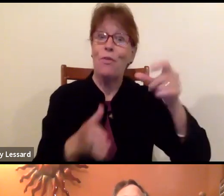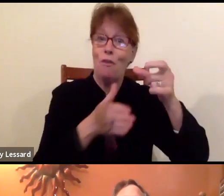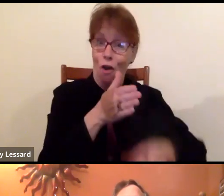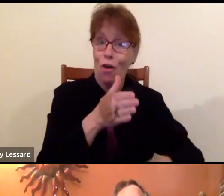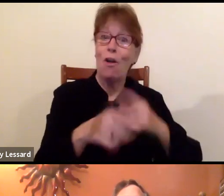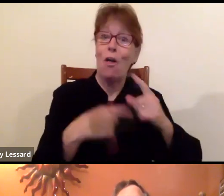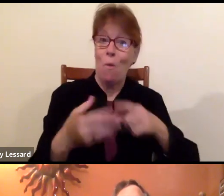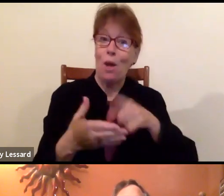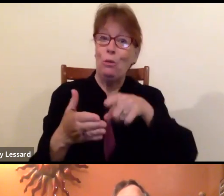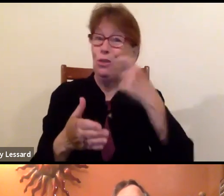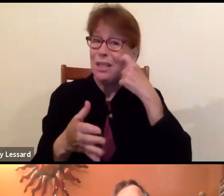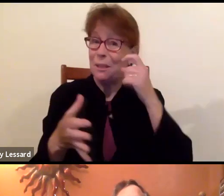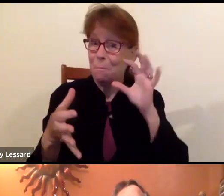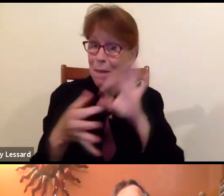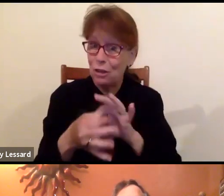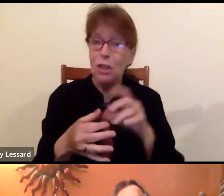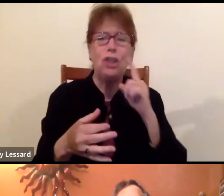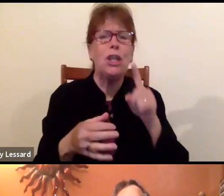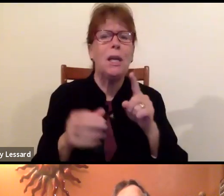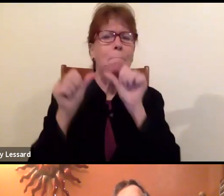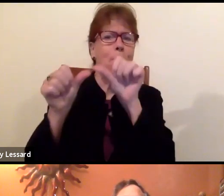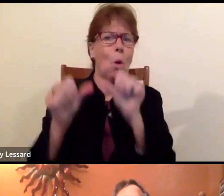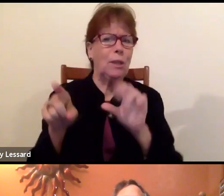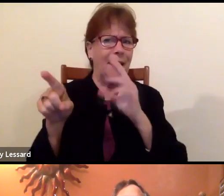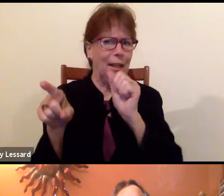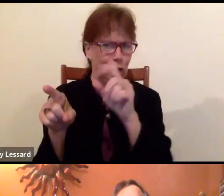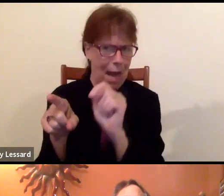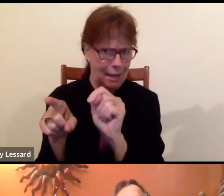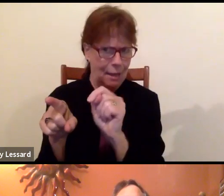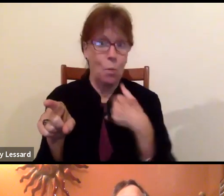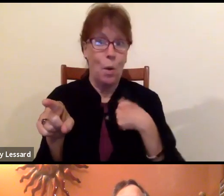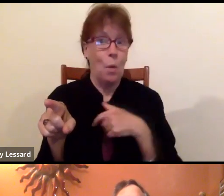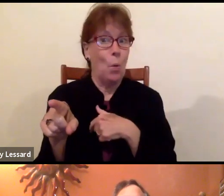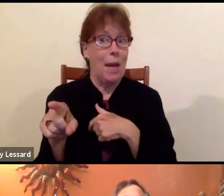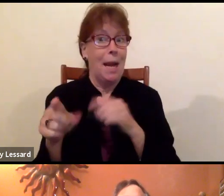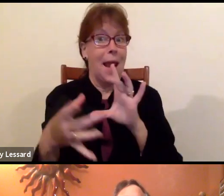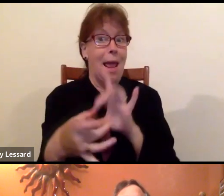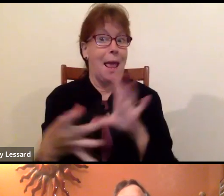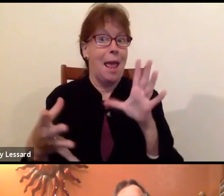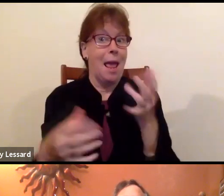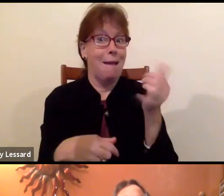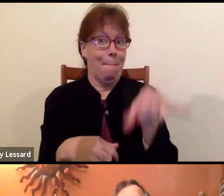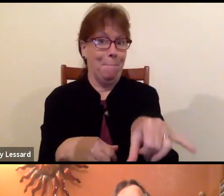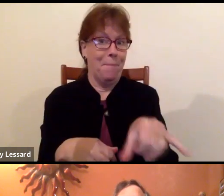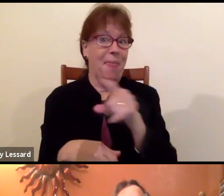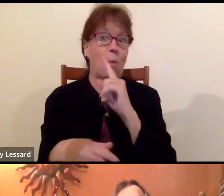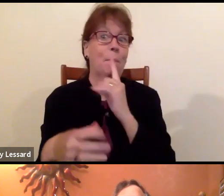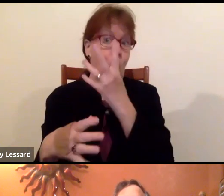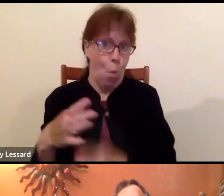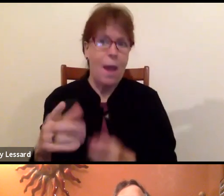"practice." Okay, Sheri, any last comments? Thank you